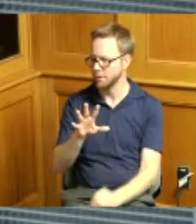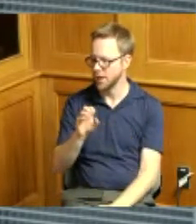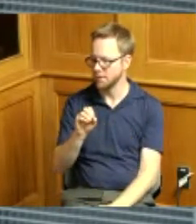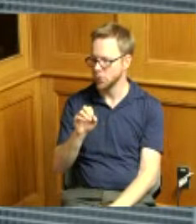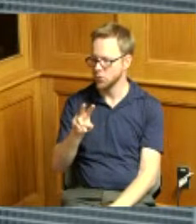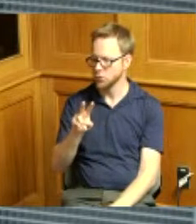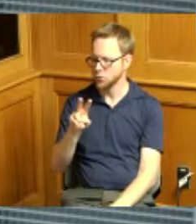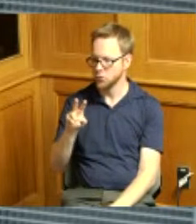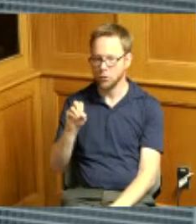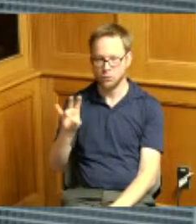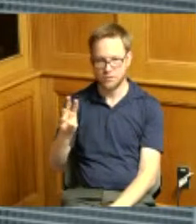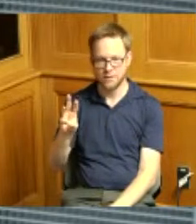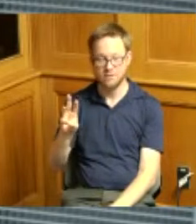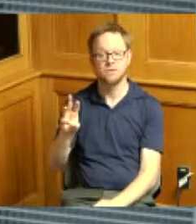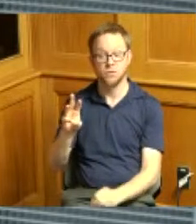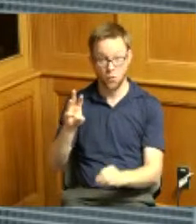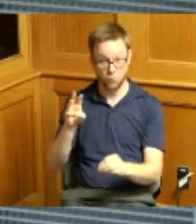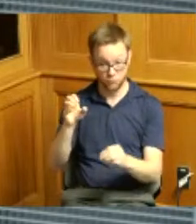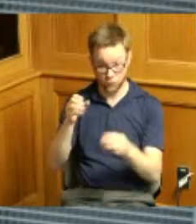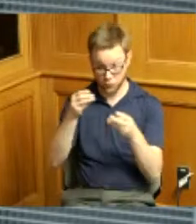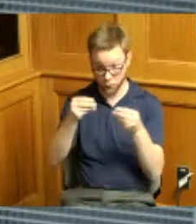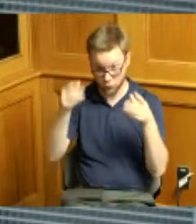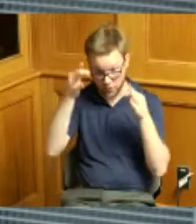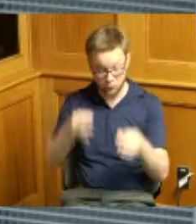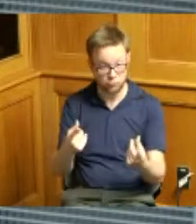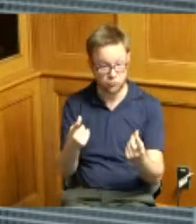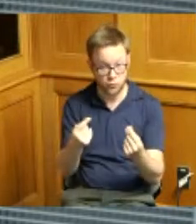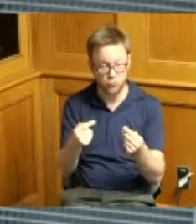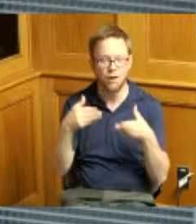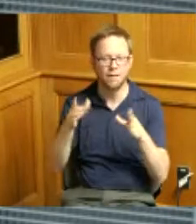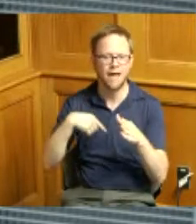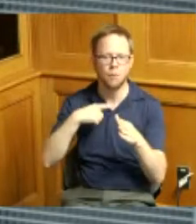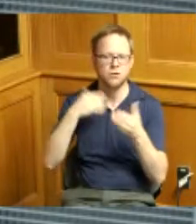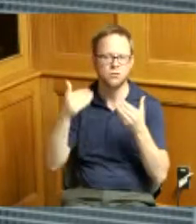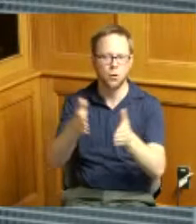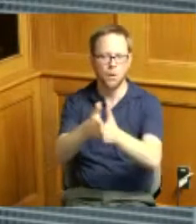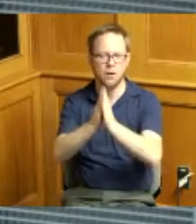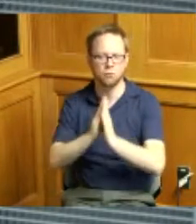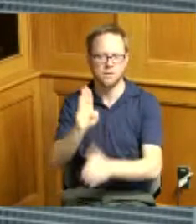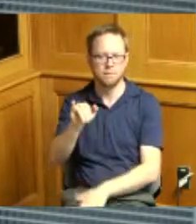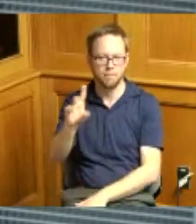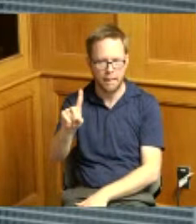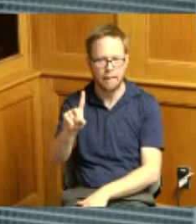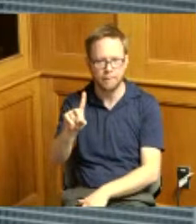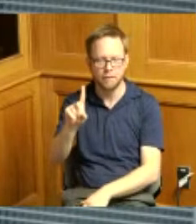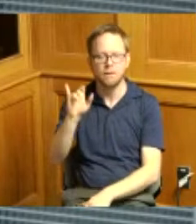project to go out to bid it's for striping in Anderson Columbia Crosby and Harrison Townships